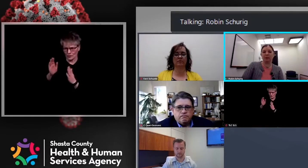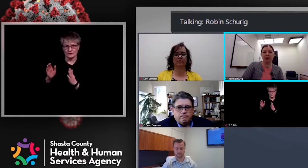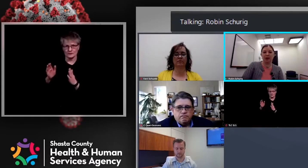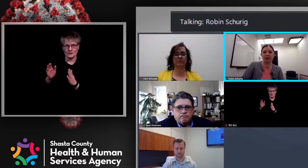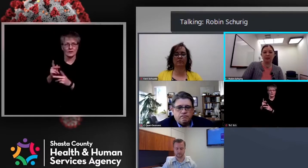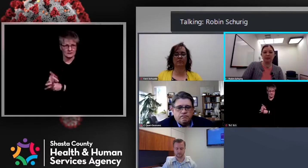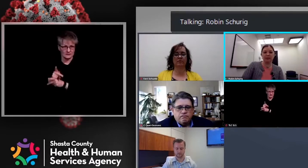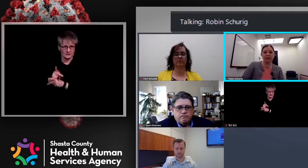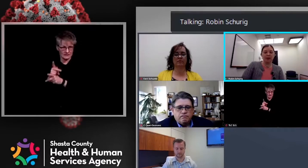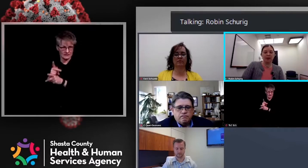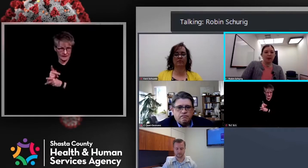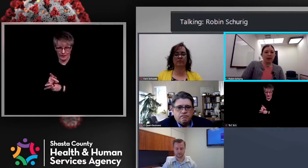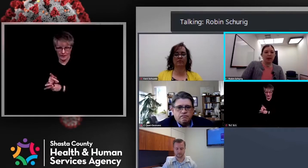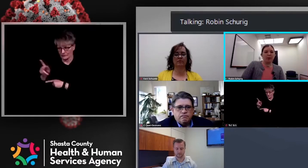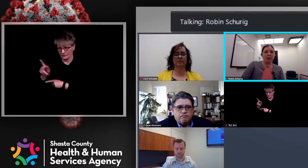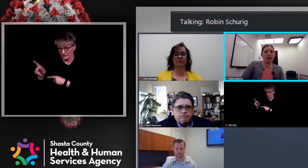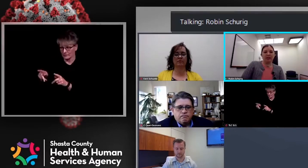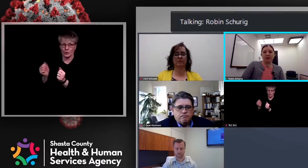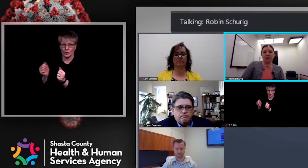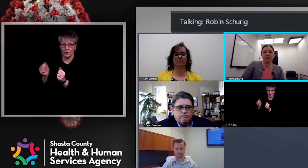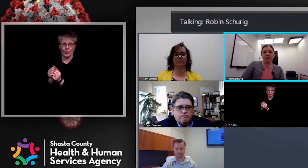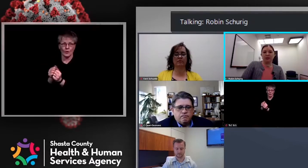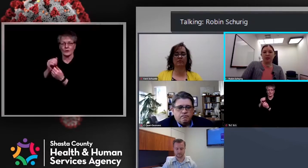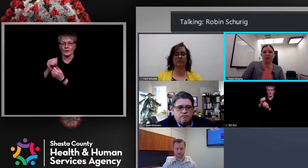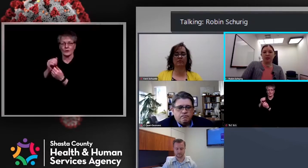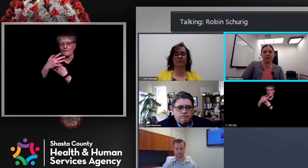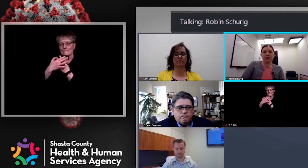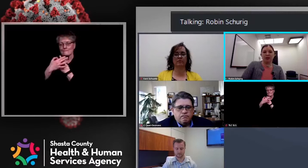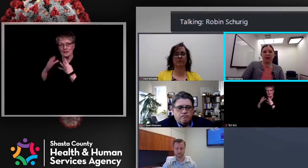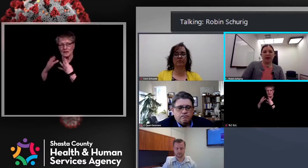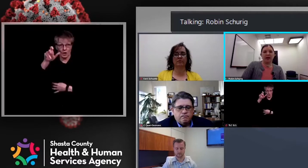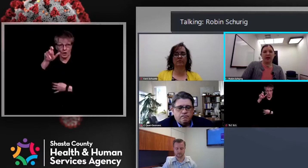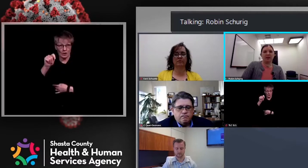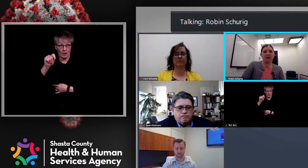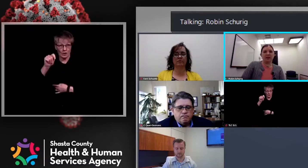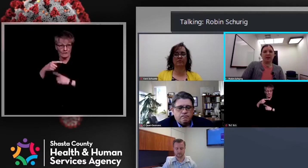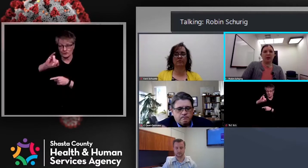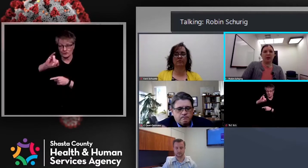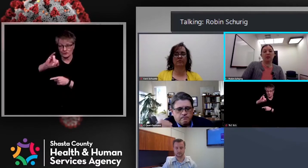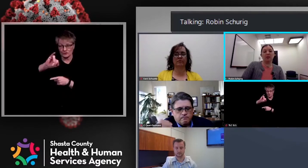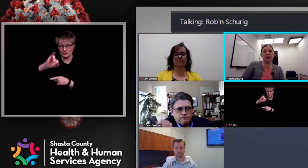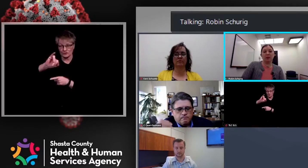blood clots. We and our partners have been using the Johnson & Johnson vaccine up to